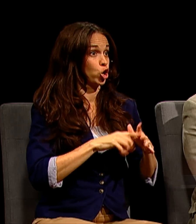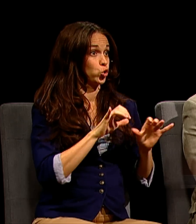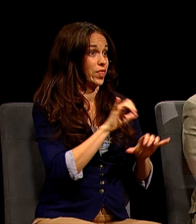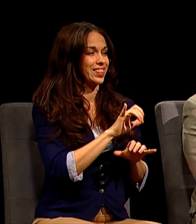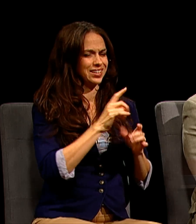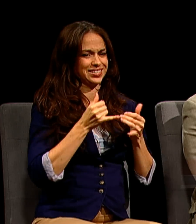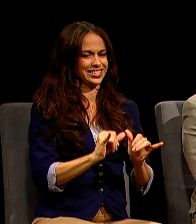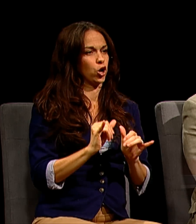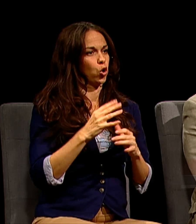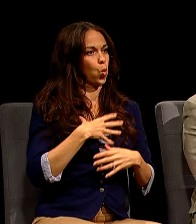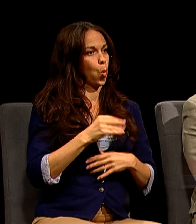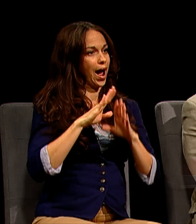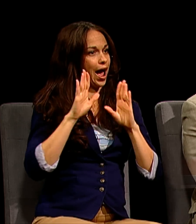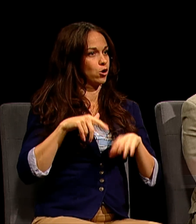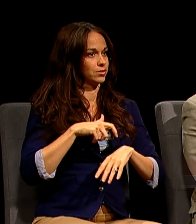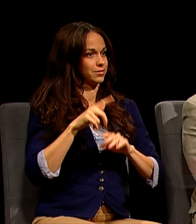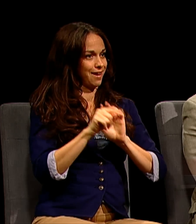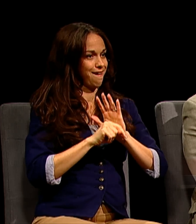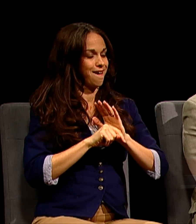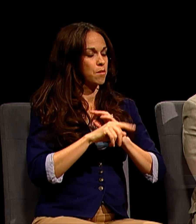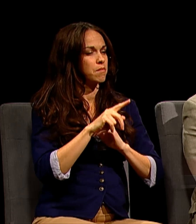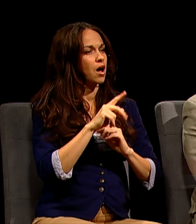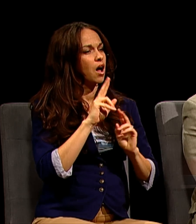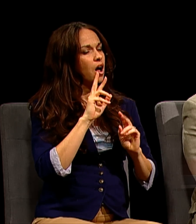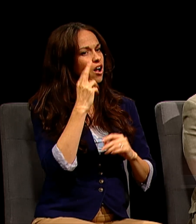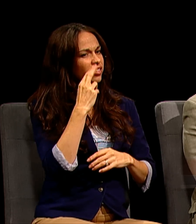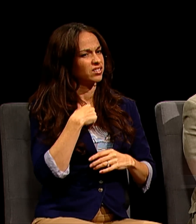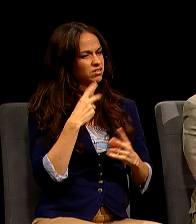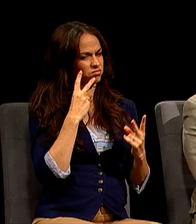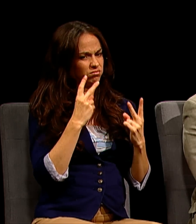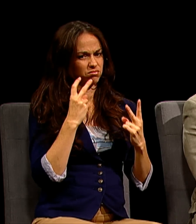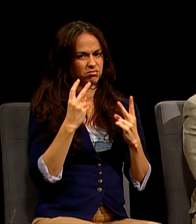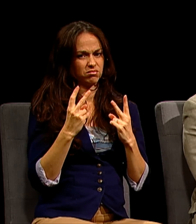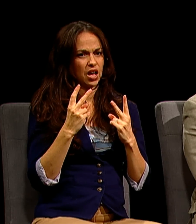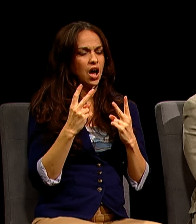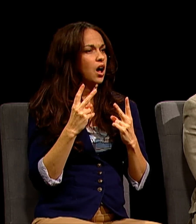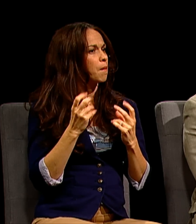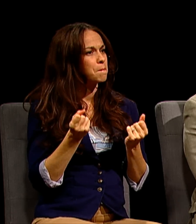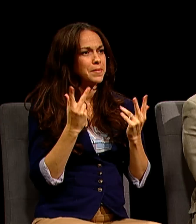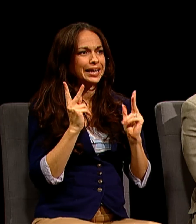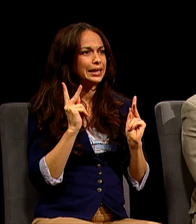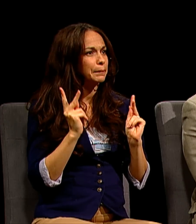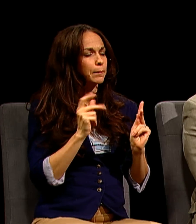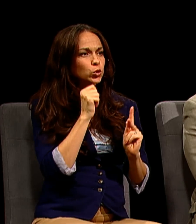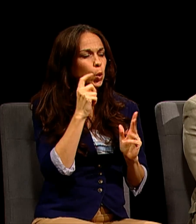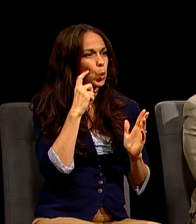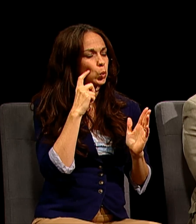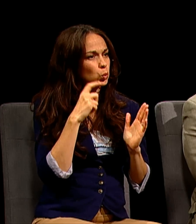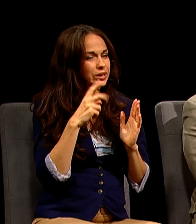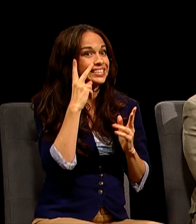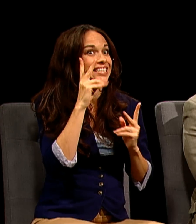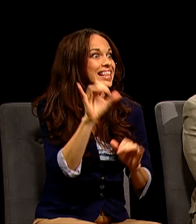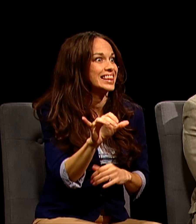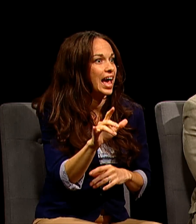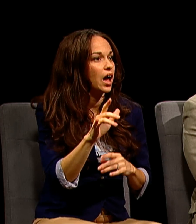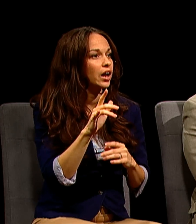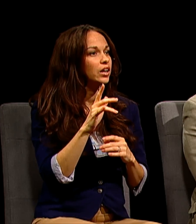White House and I realize I was seeing things that a lot of people don't get to see, and frankly, when you're covering it, seems mundane but then you